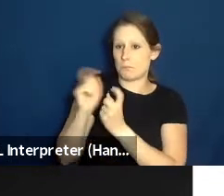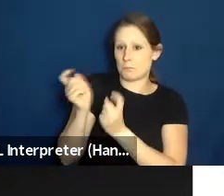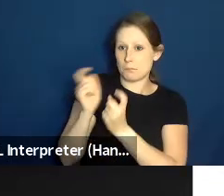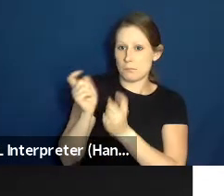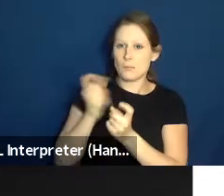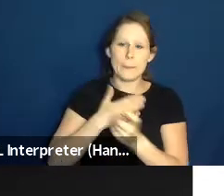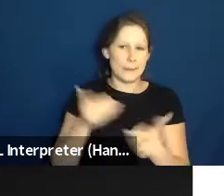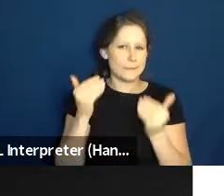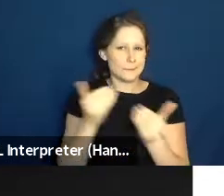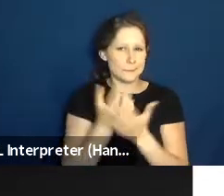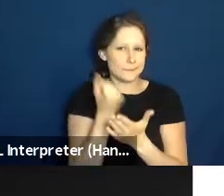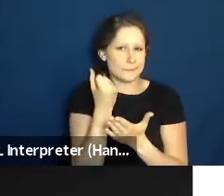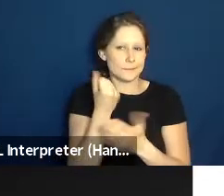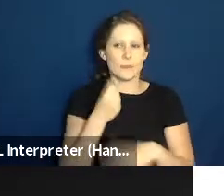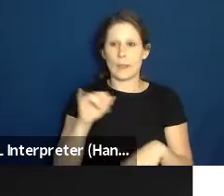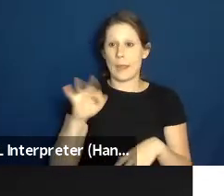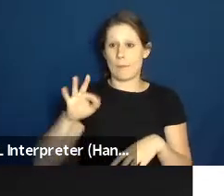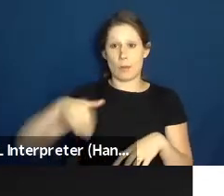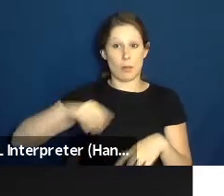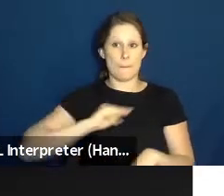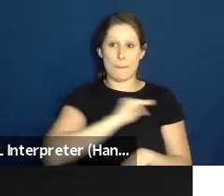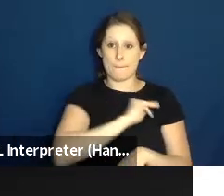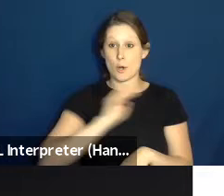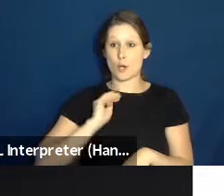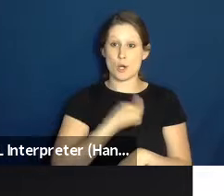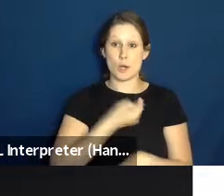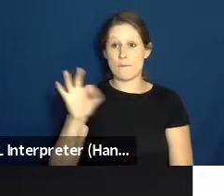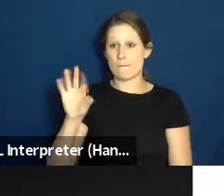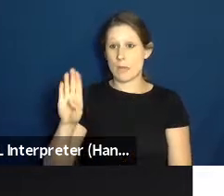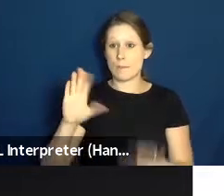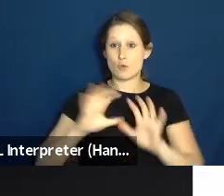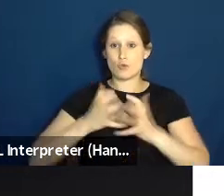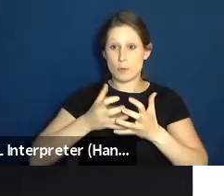If you haven't already become a member of our Facebook group, you can find us at Facebook.com